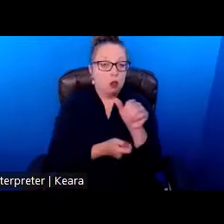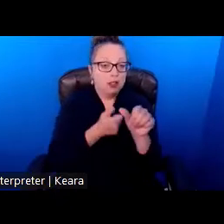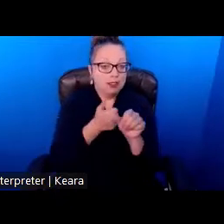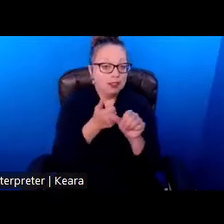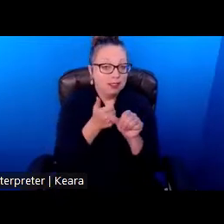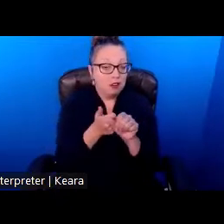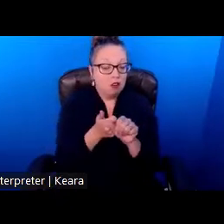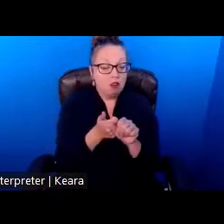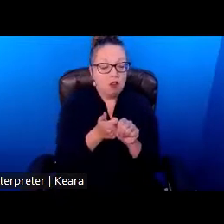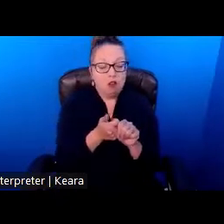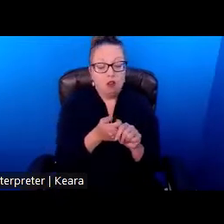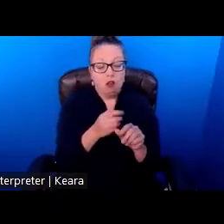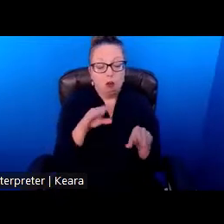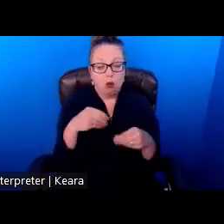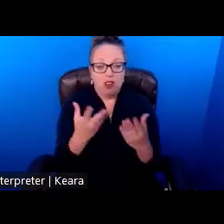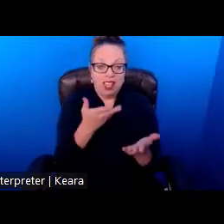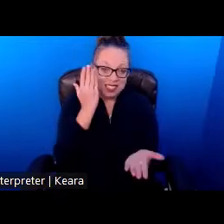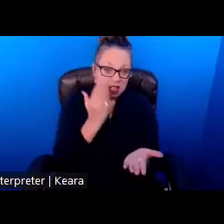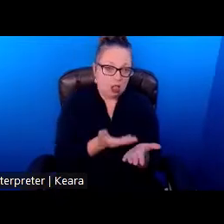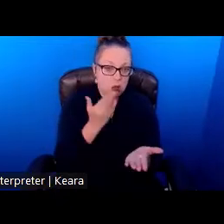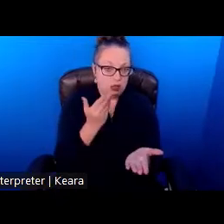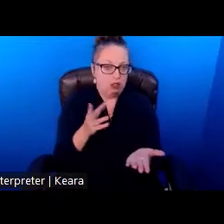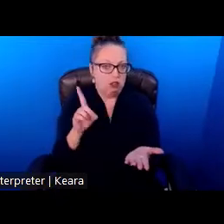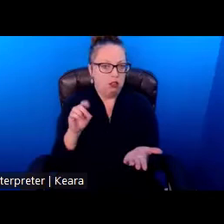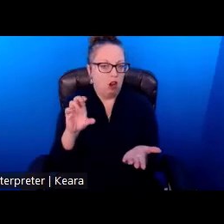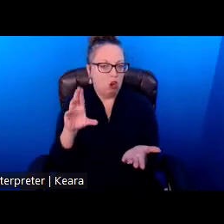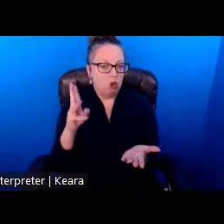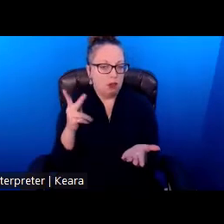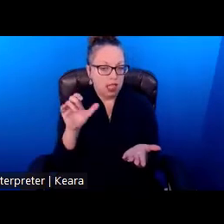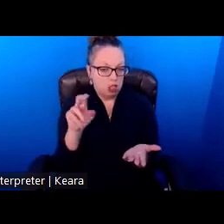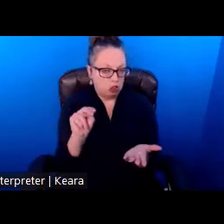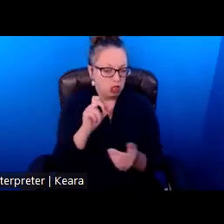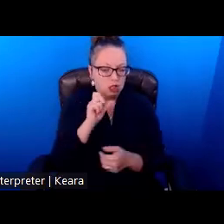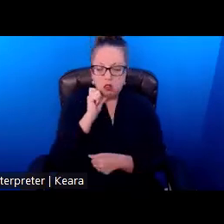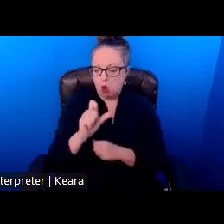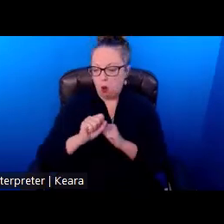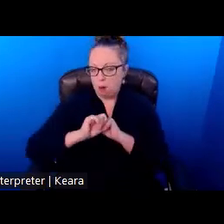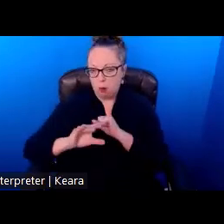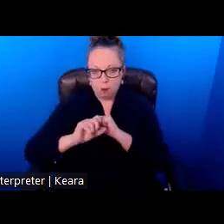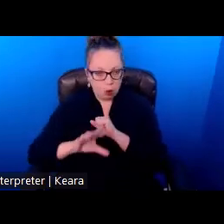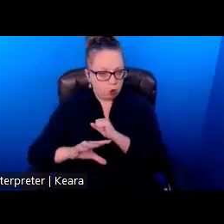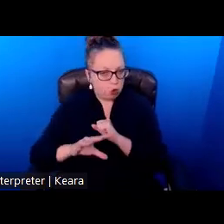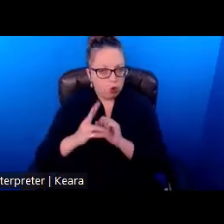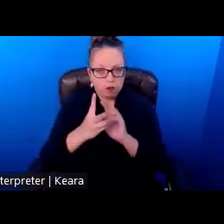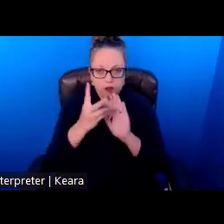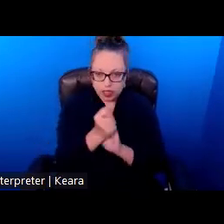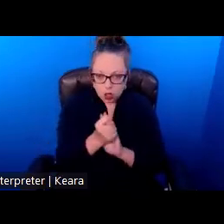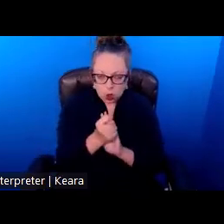submitted work samples. Do not submit promotional videos, still images presented as a slideshow,